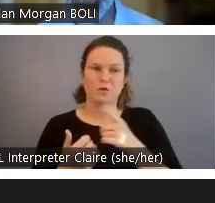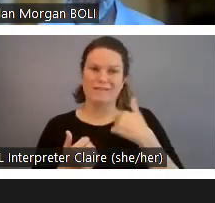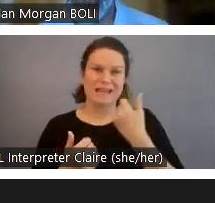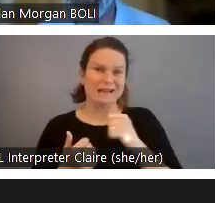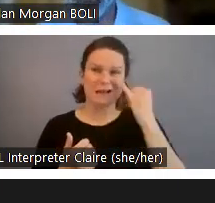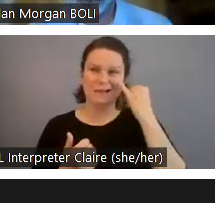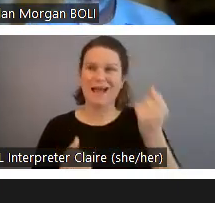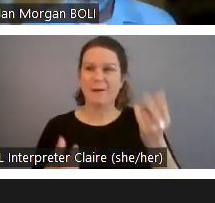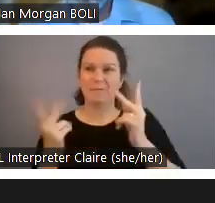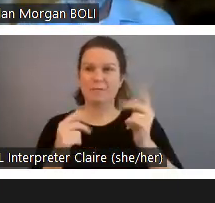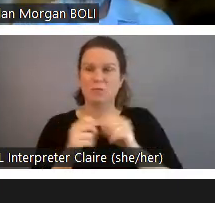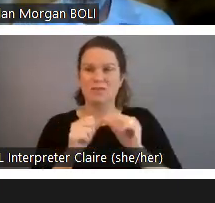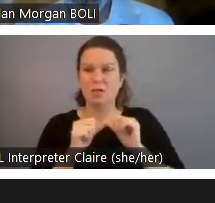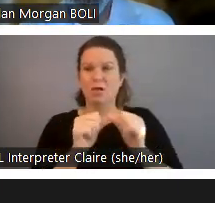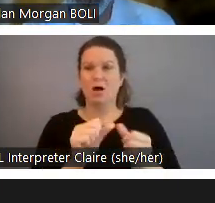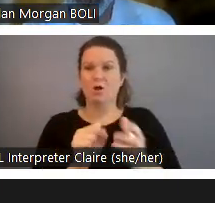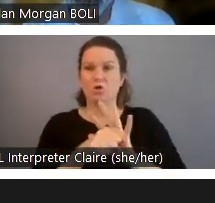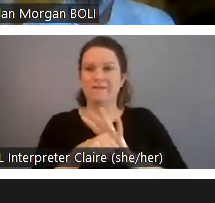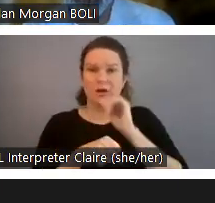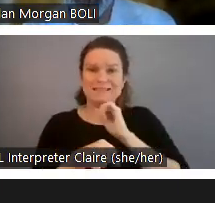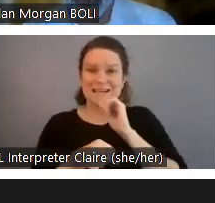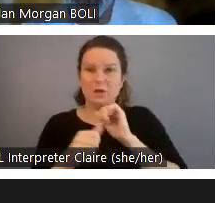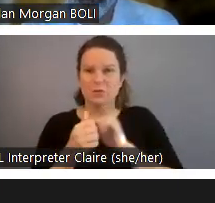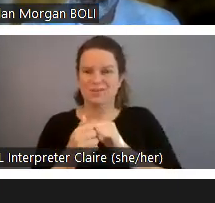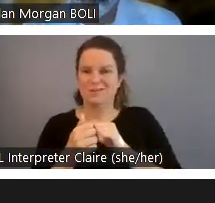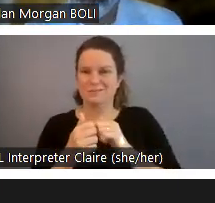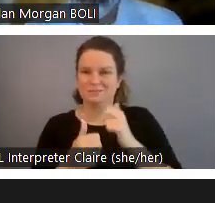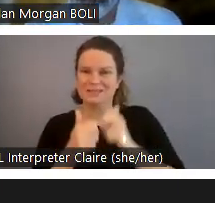many people with Long COVID are dealing